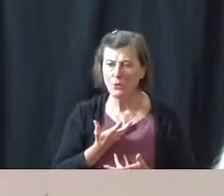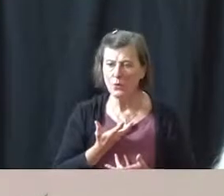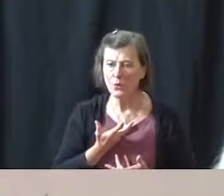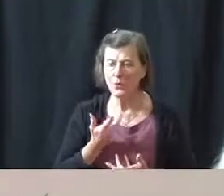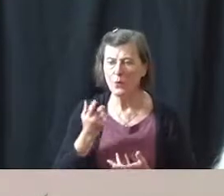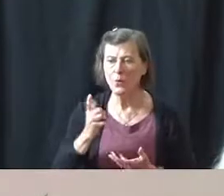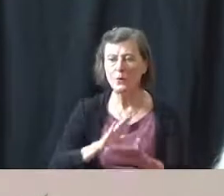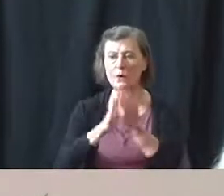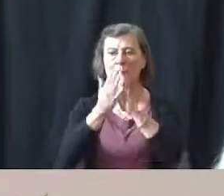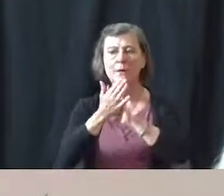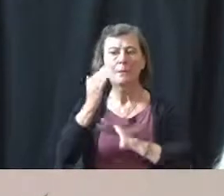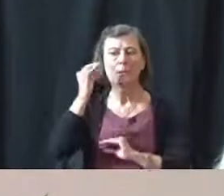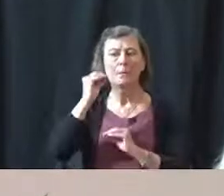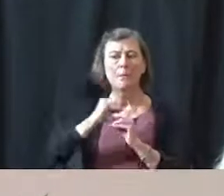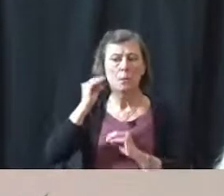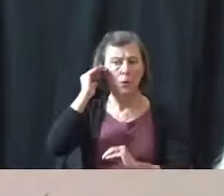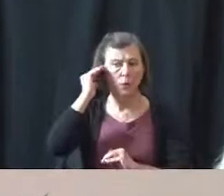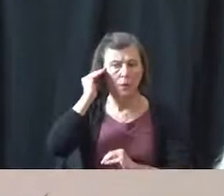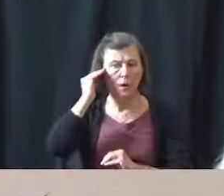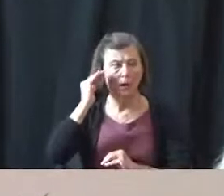of the sorrows of others.